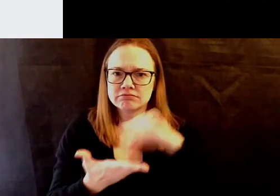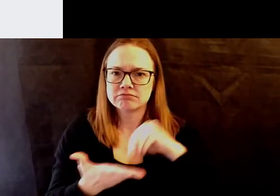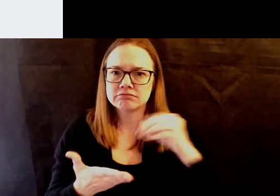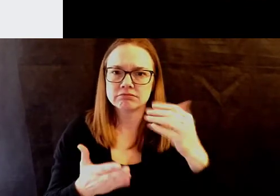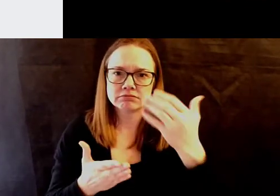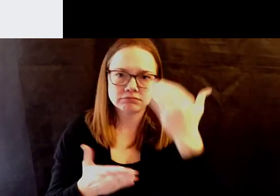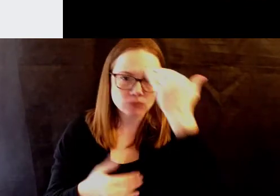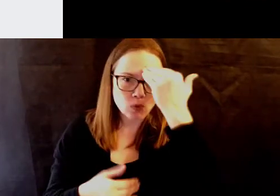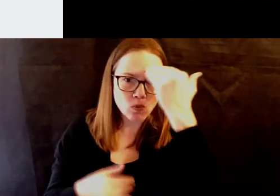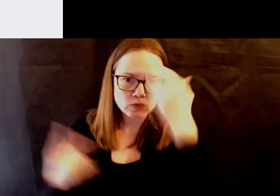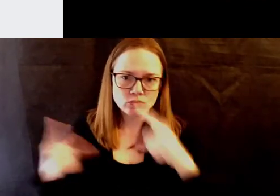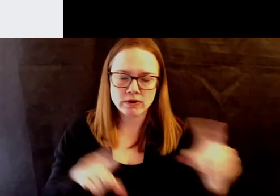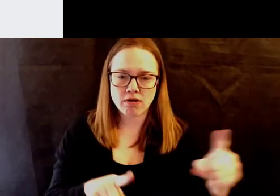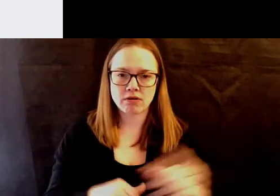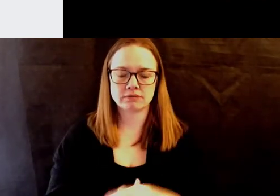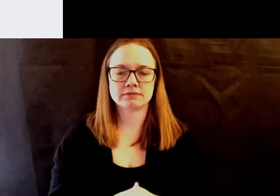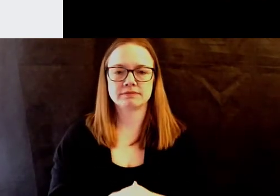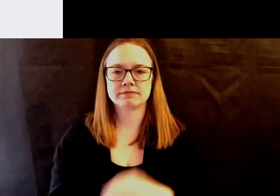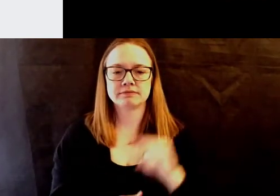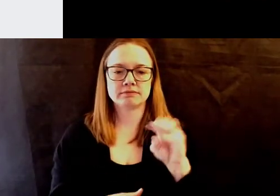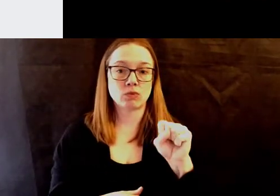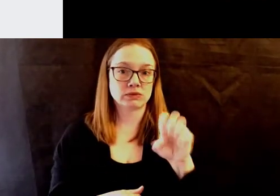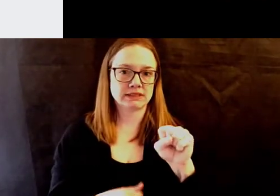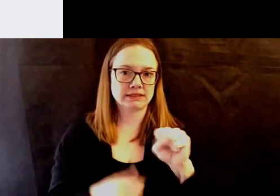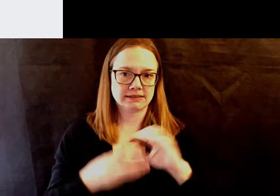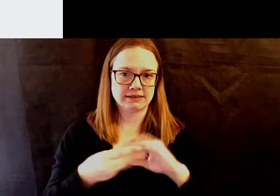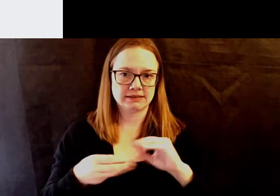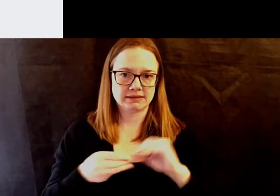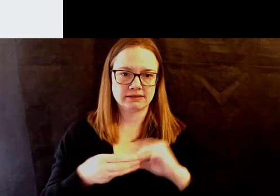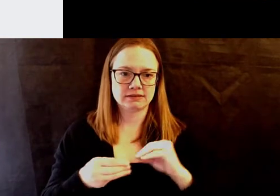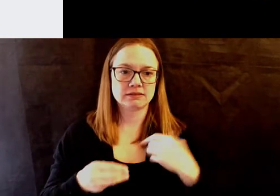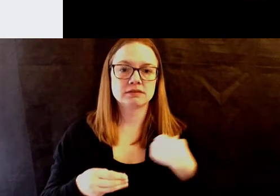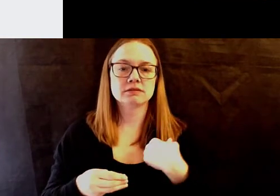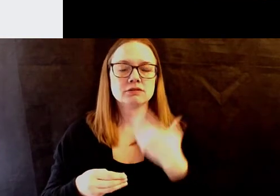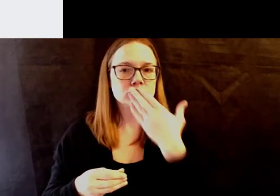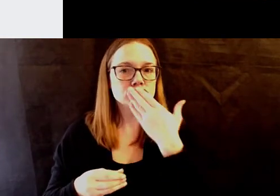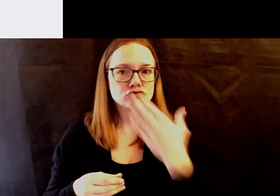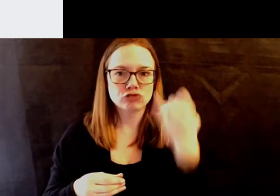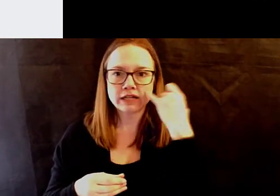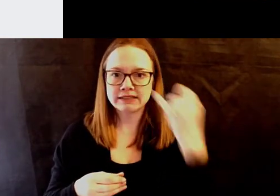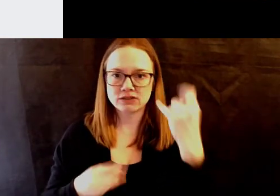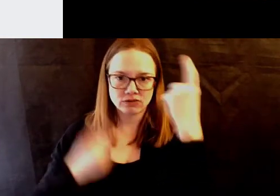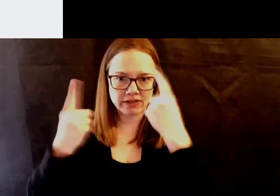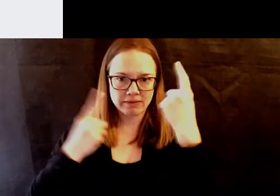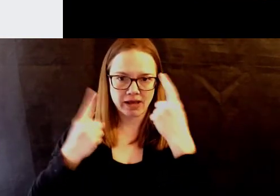to ask ourselves as we consider what is our advocacy channels